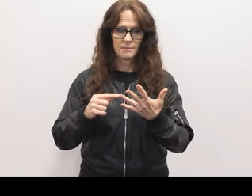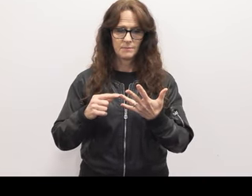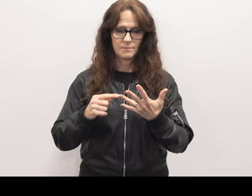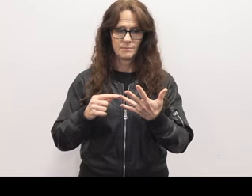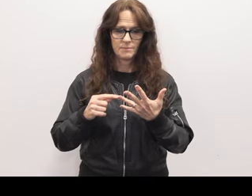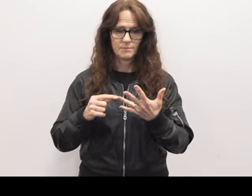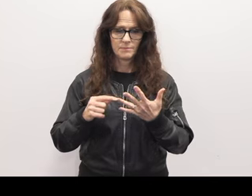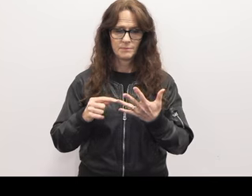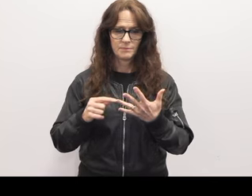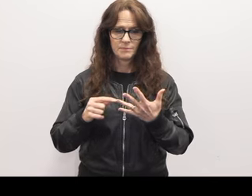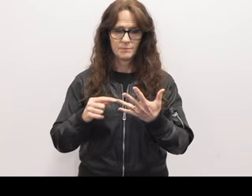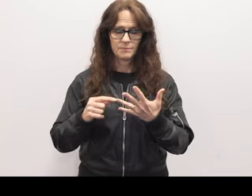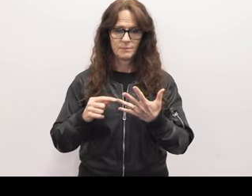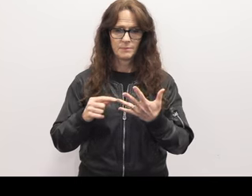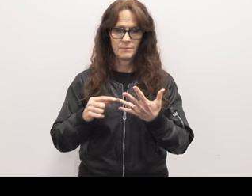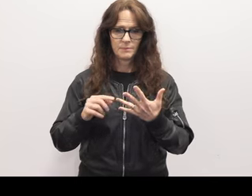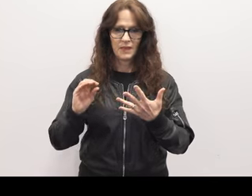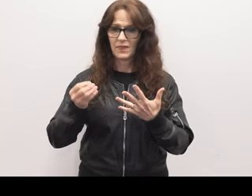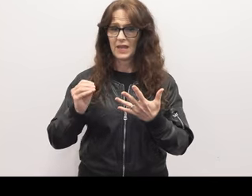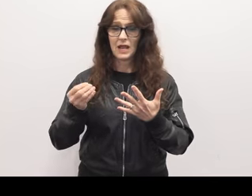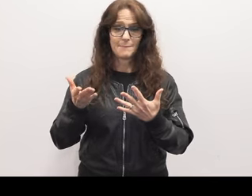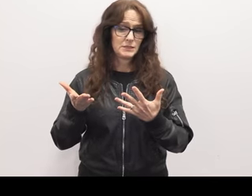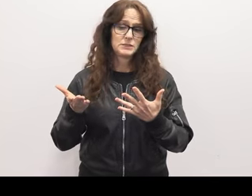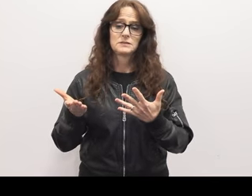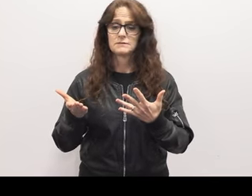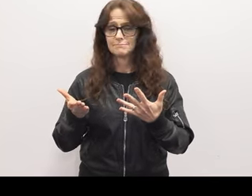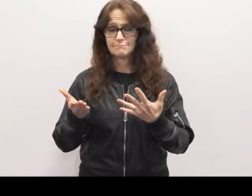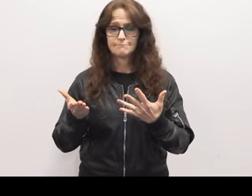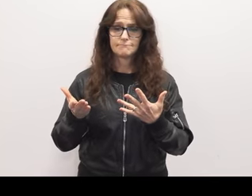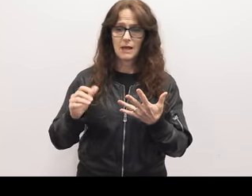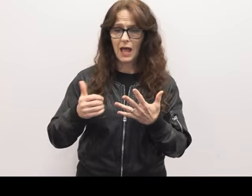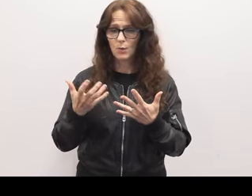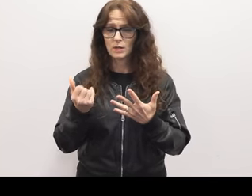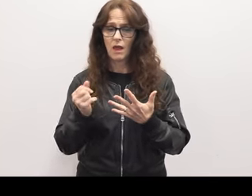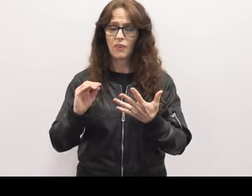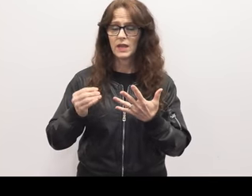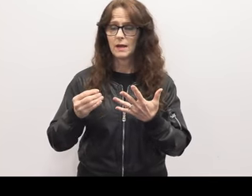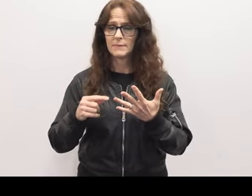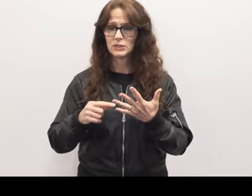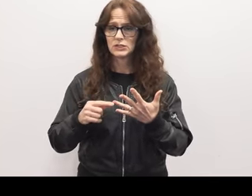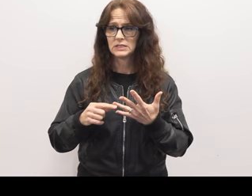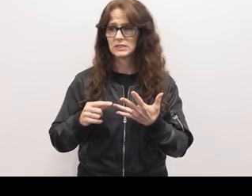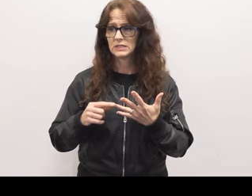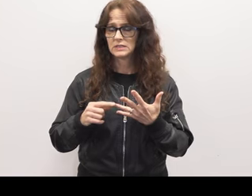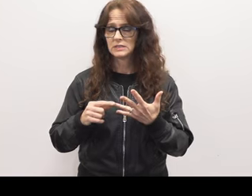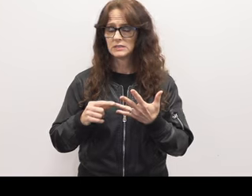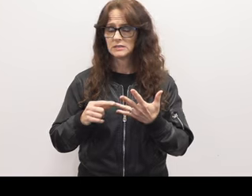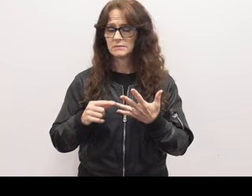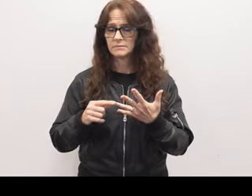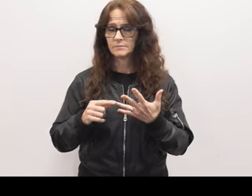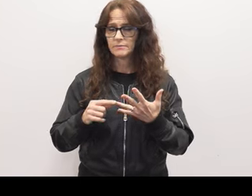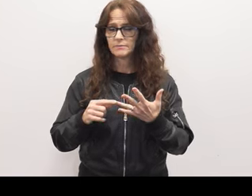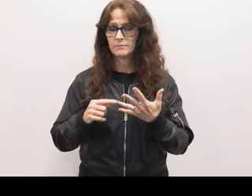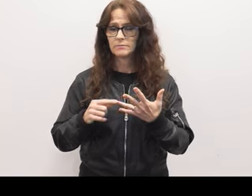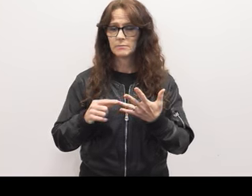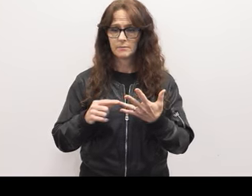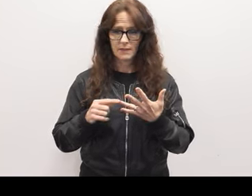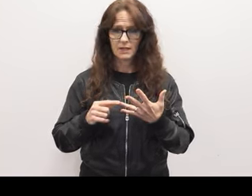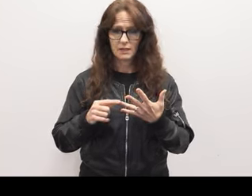that we've got there, but I would like to, I would keep it.